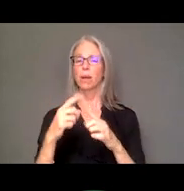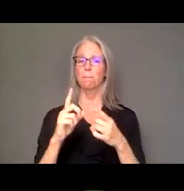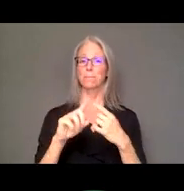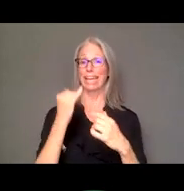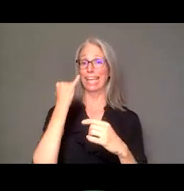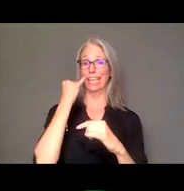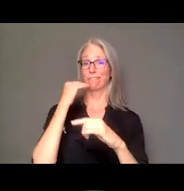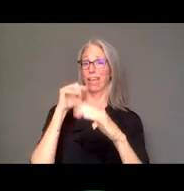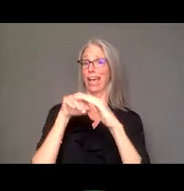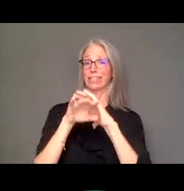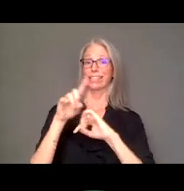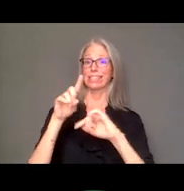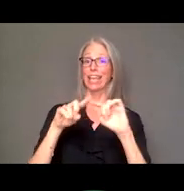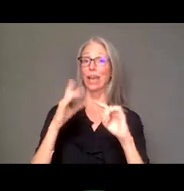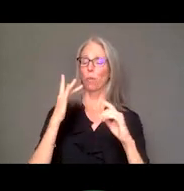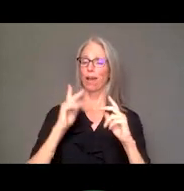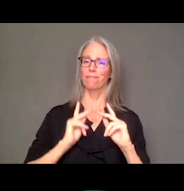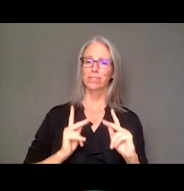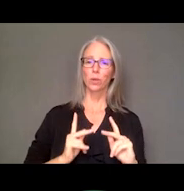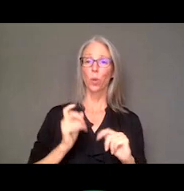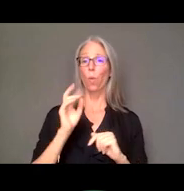or chronic cognitive disabilities.